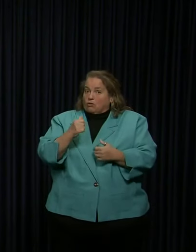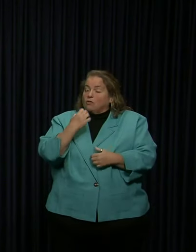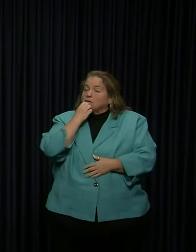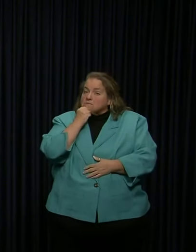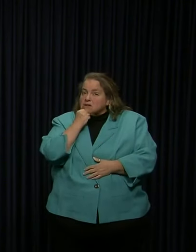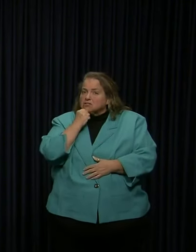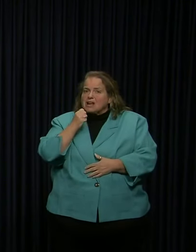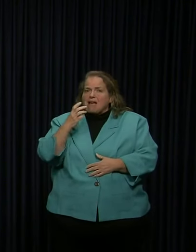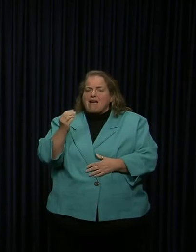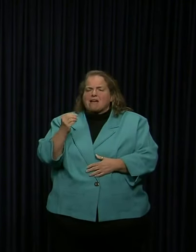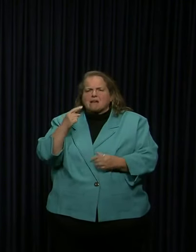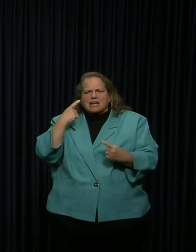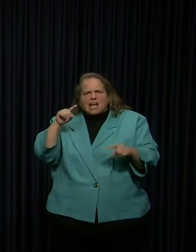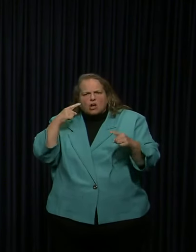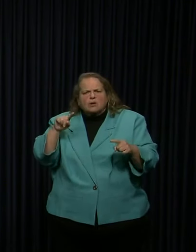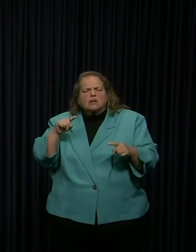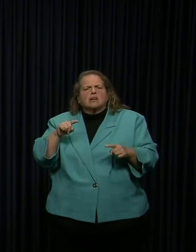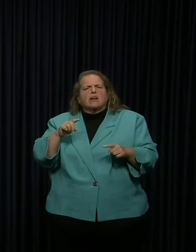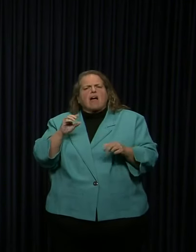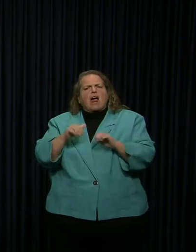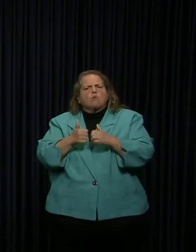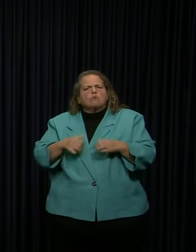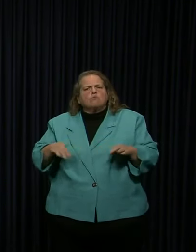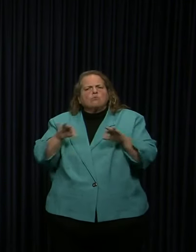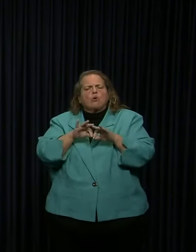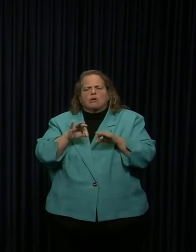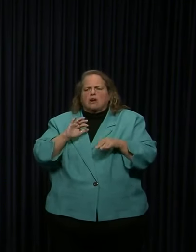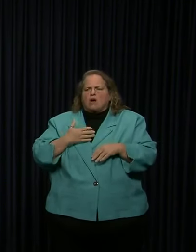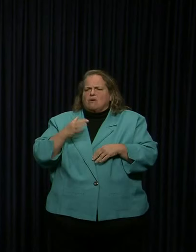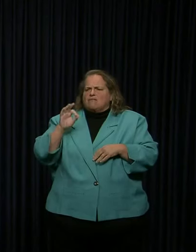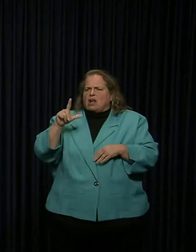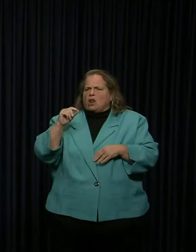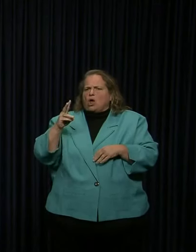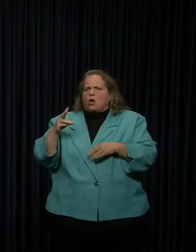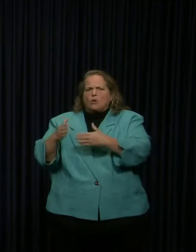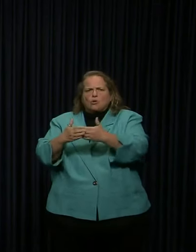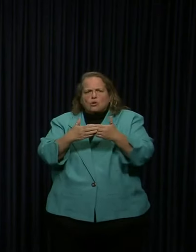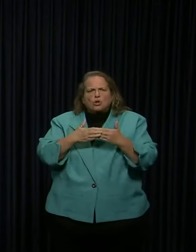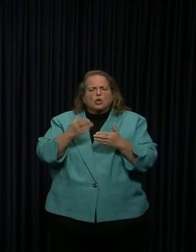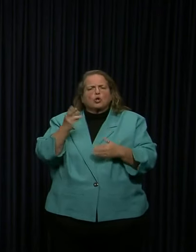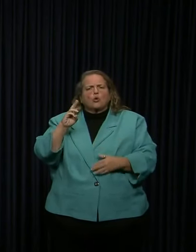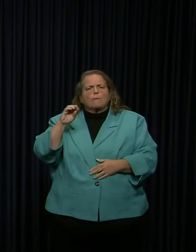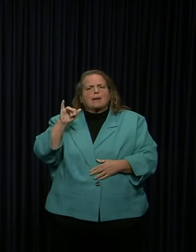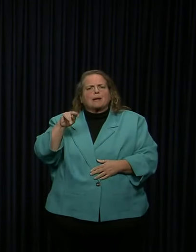PERSON. YOU STAYING HOME IS A HEROIC GESTURE AND IT IS EXACTLY WHAT